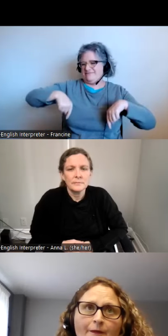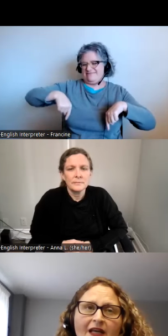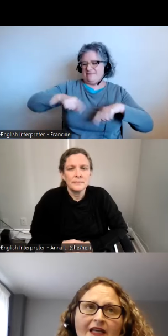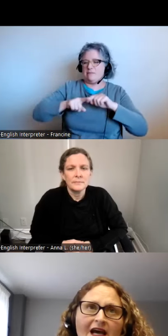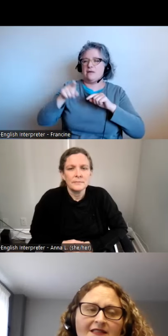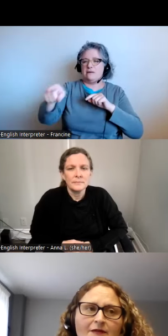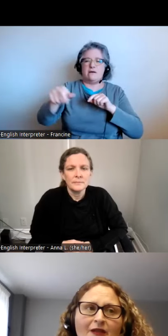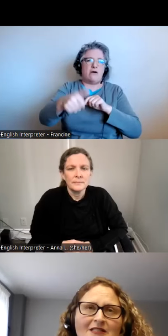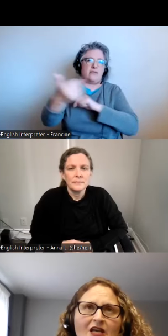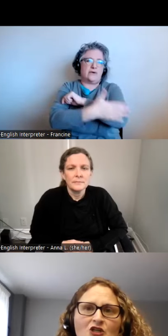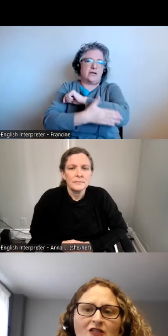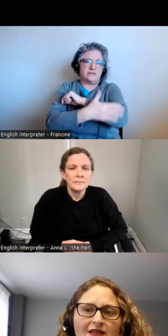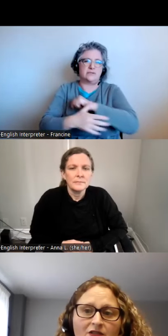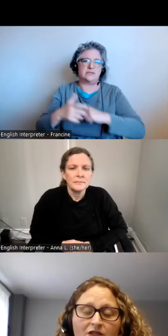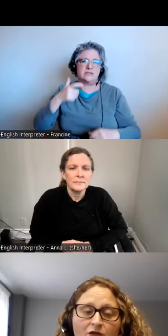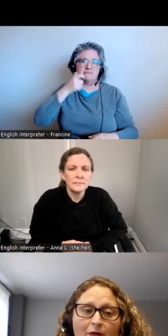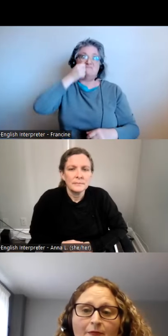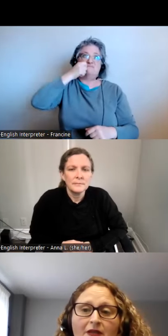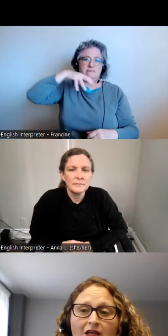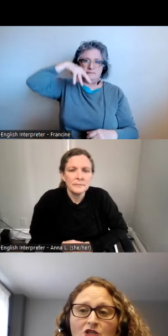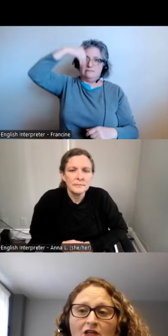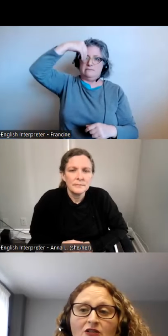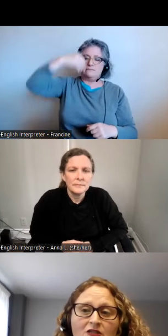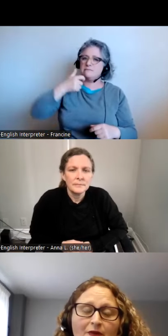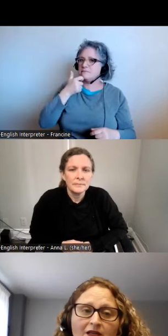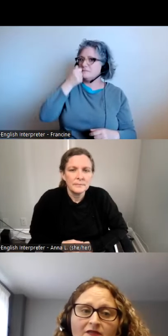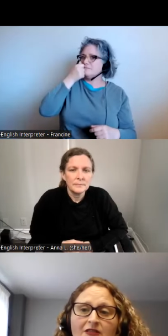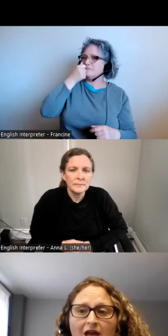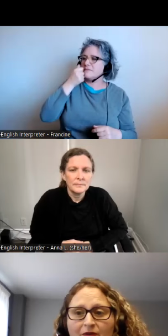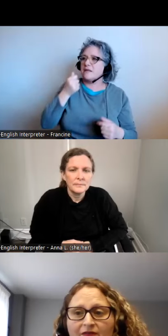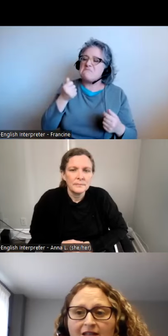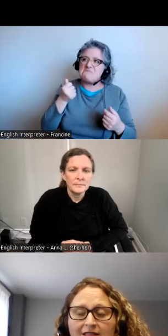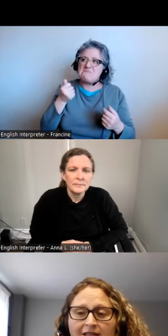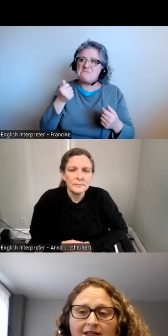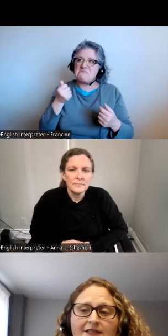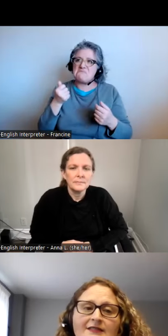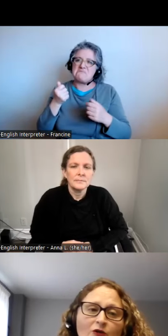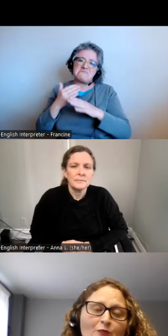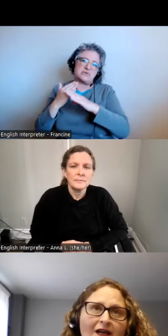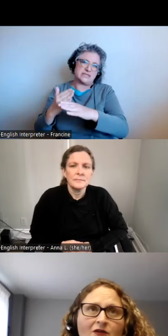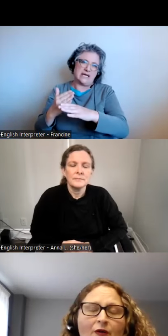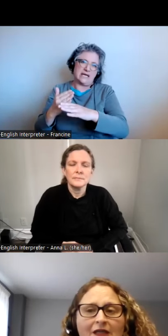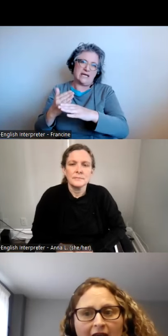the Covid vaccine, unfortunately. I know the flu shot is available not in Canada, but internasaly. But